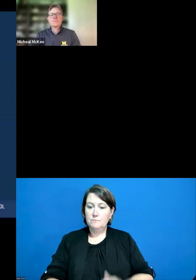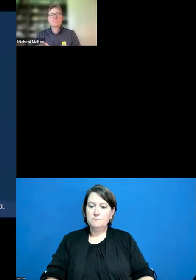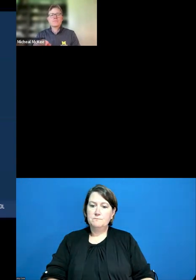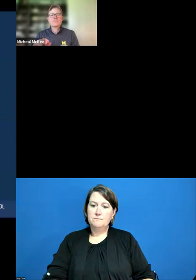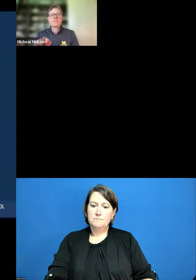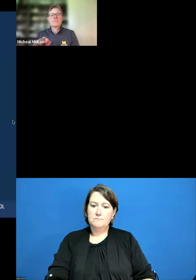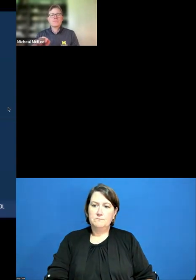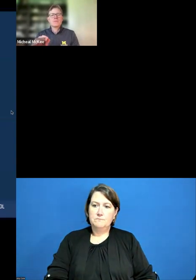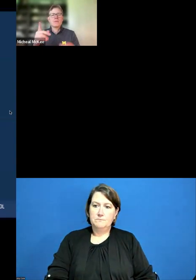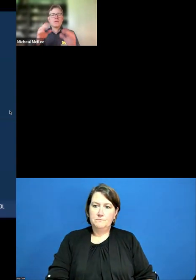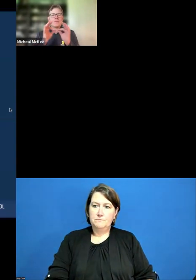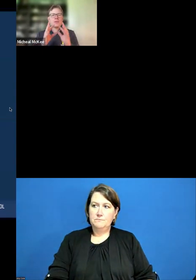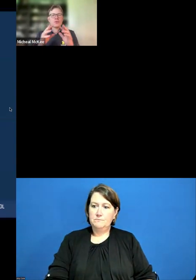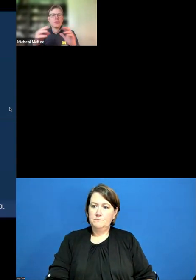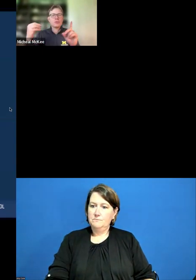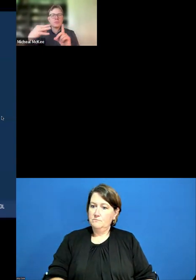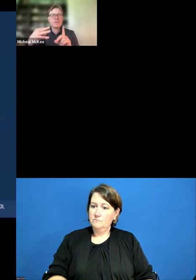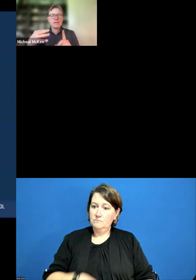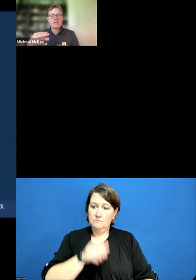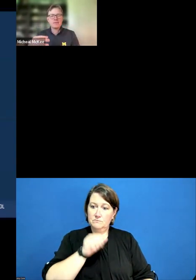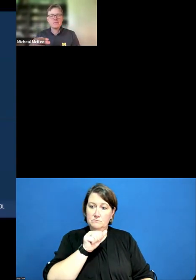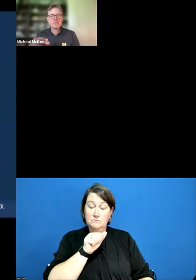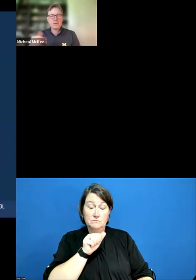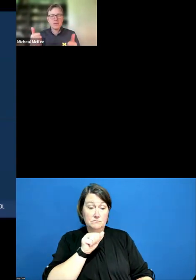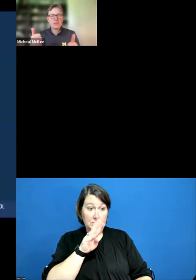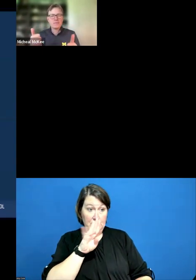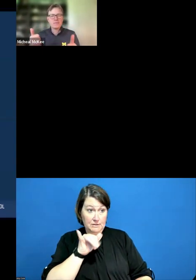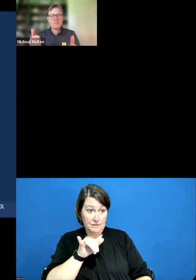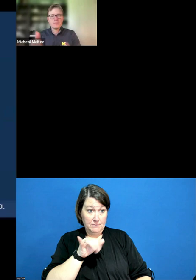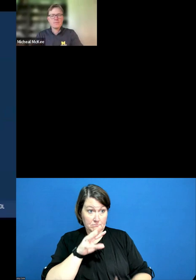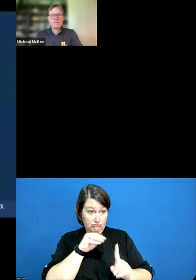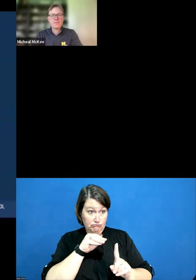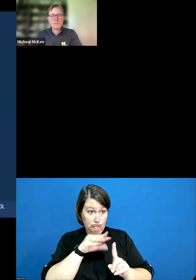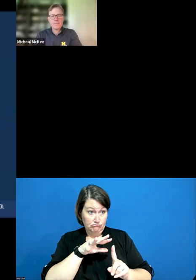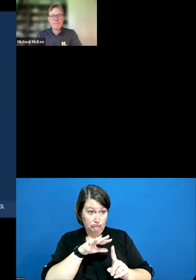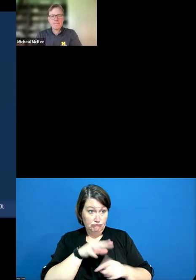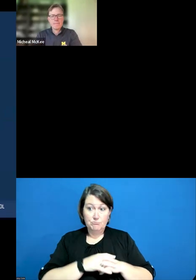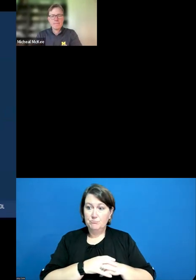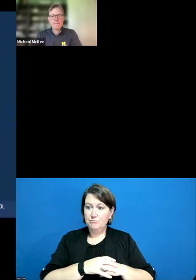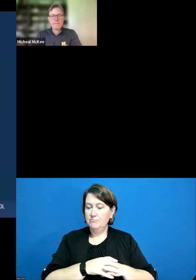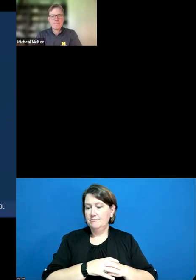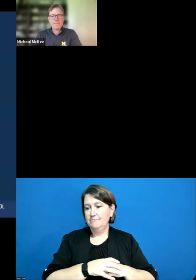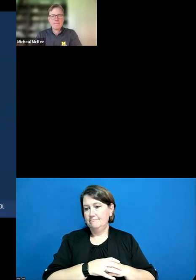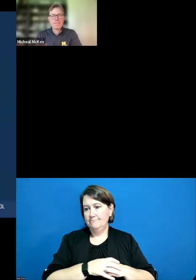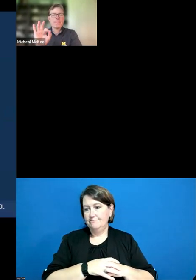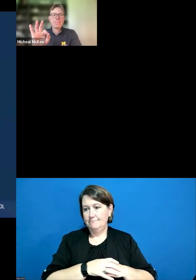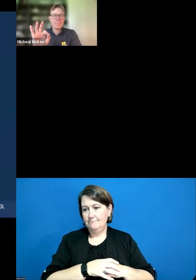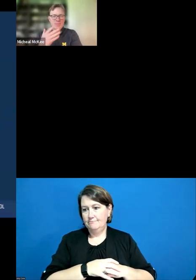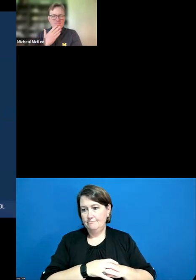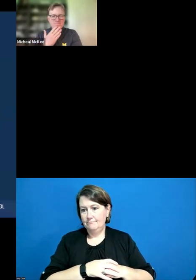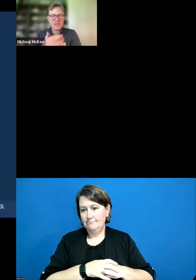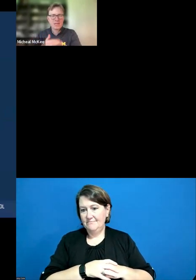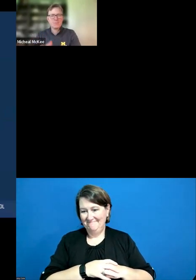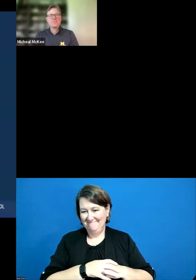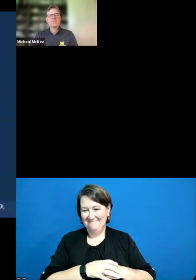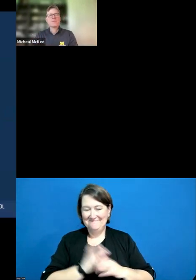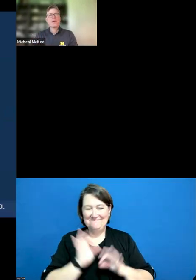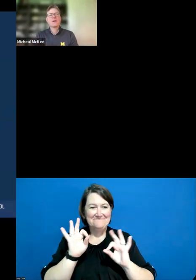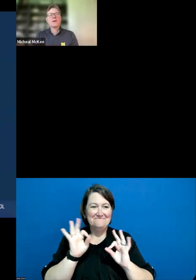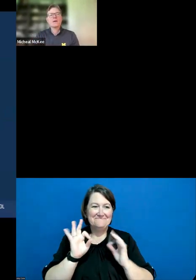Can we have the interpreters highlighted, we get. Thank you. All right.